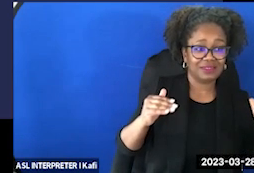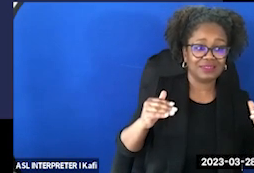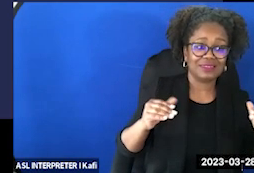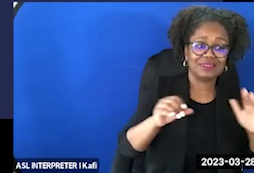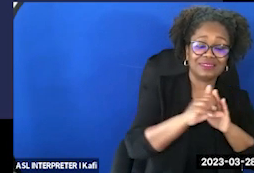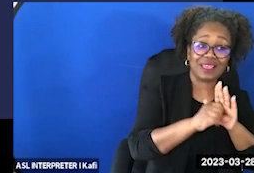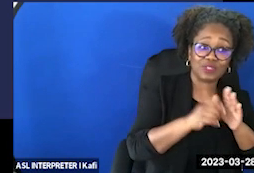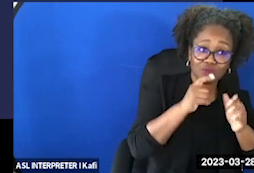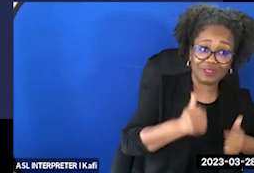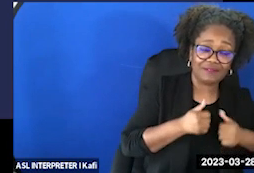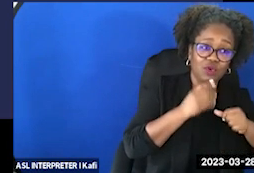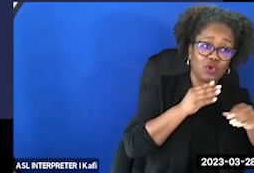Debbie Stine, Science & Technology Policy Academy: Small versus big.